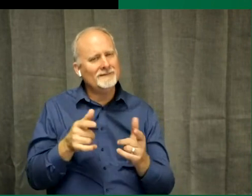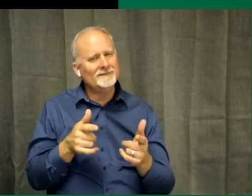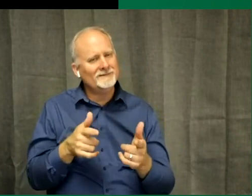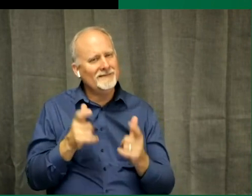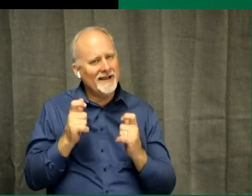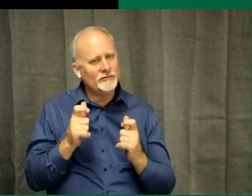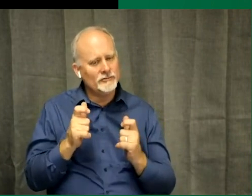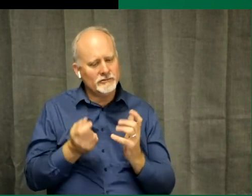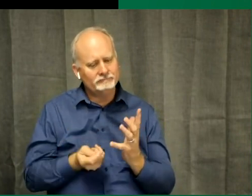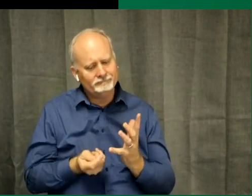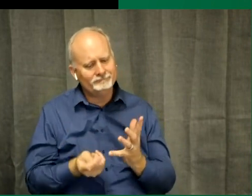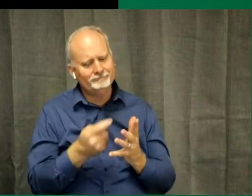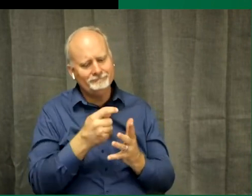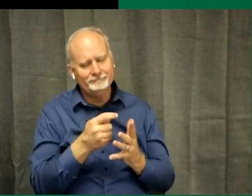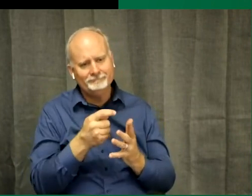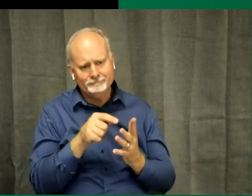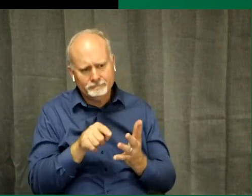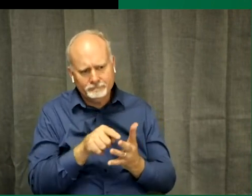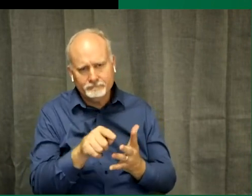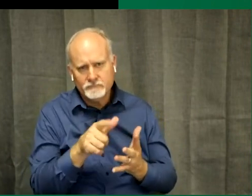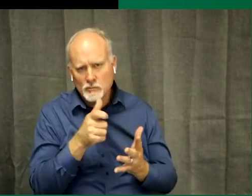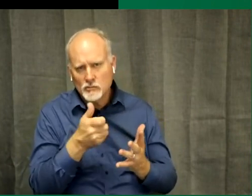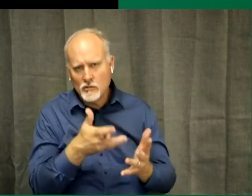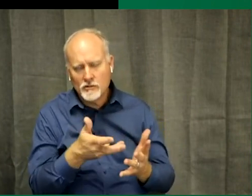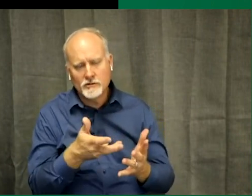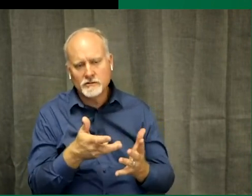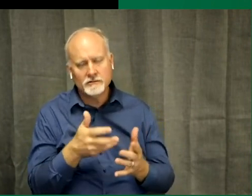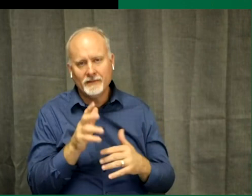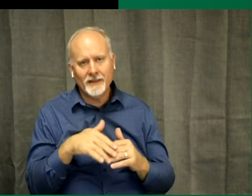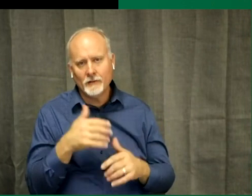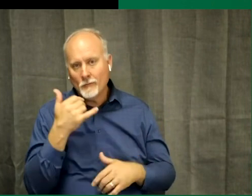device than getting telephone calls and trying to figure out who all you've been in contact